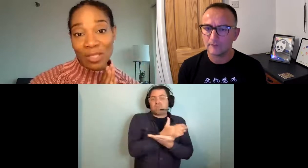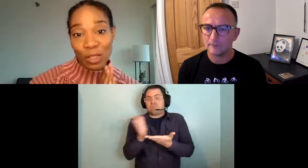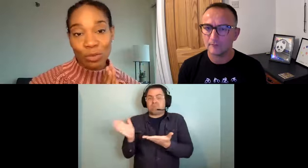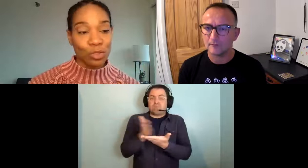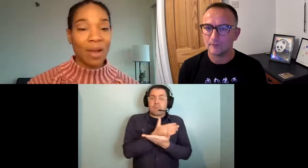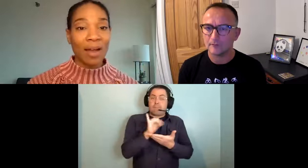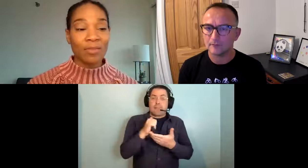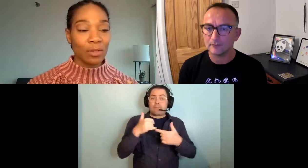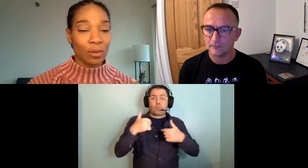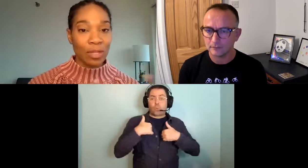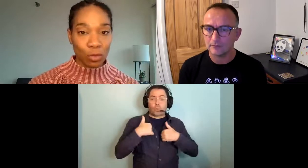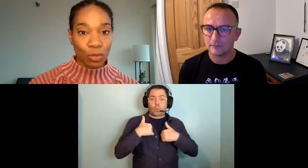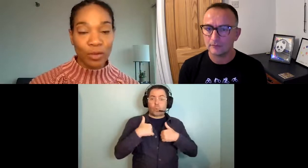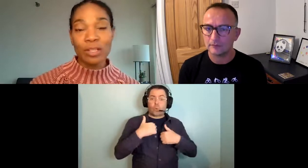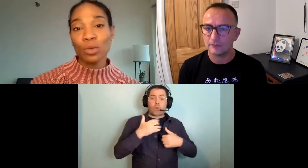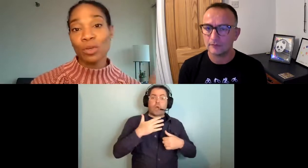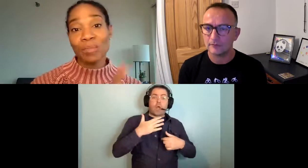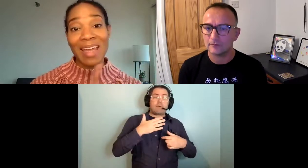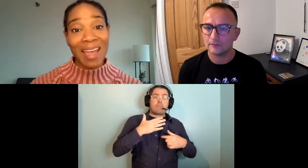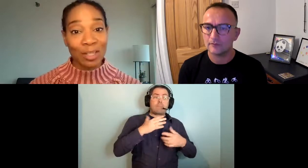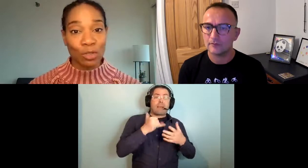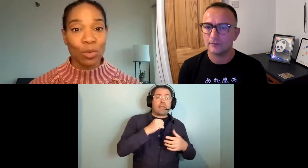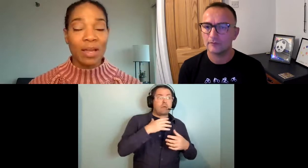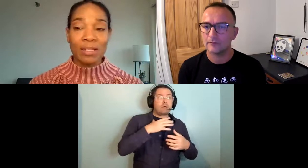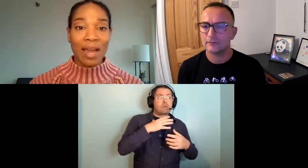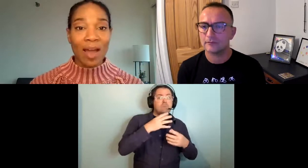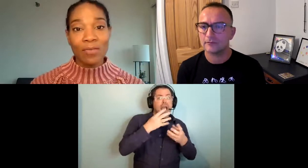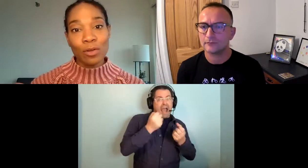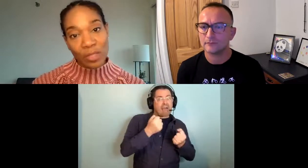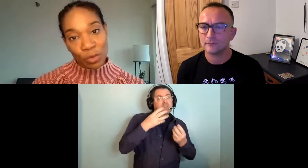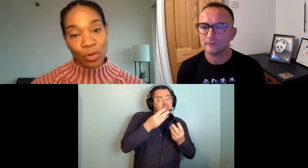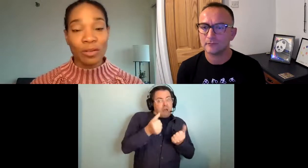fit, so when I say it again there is context and